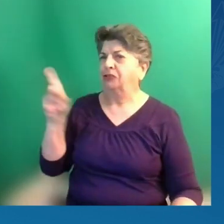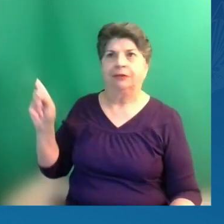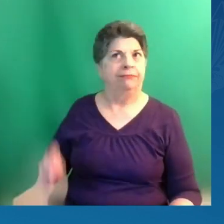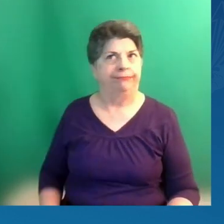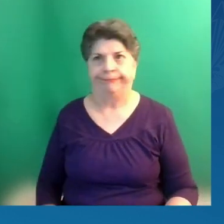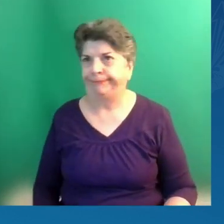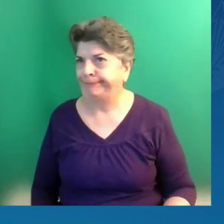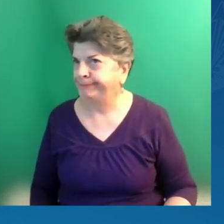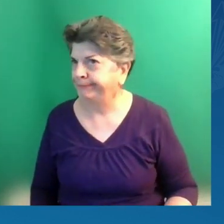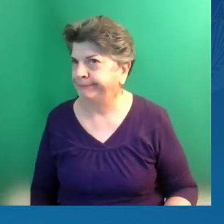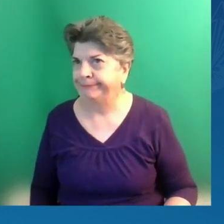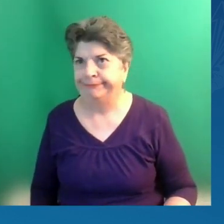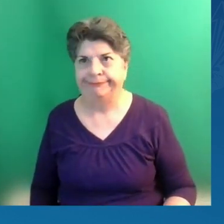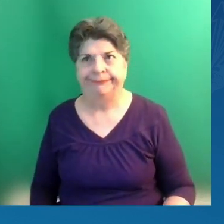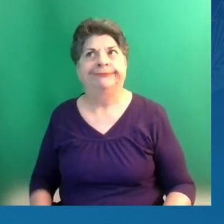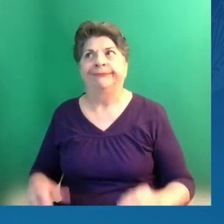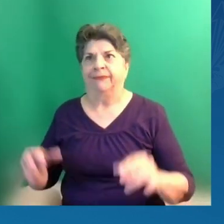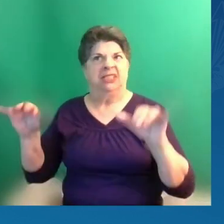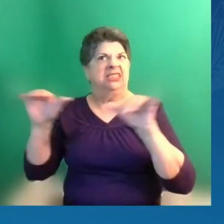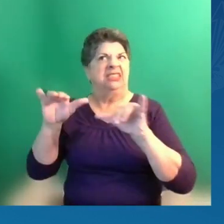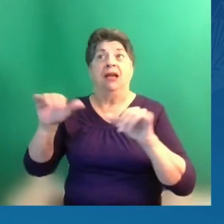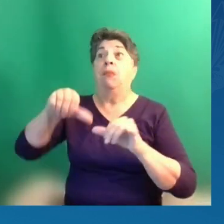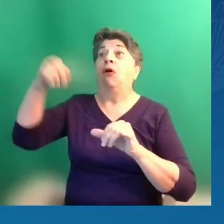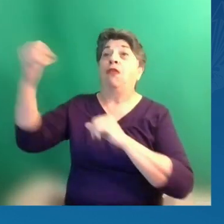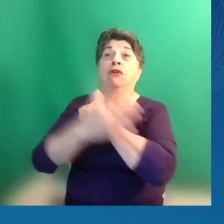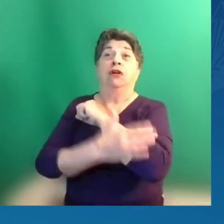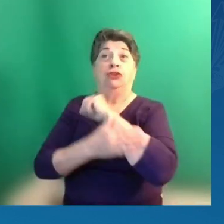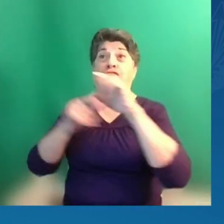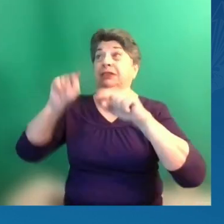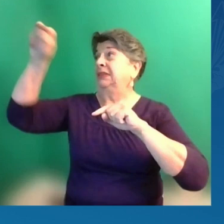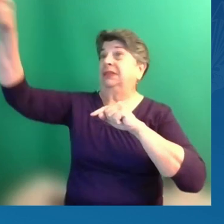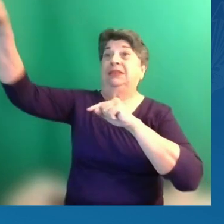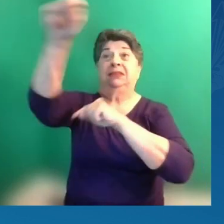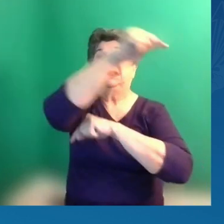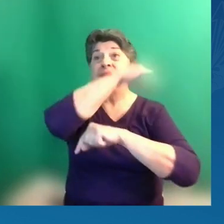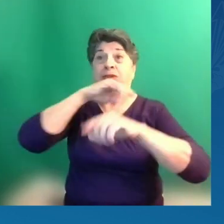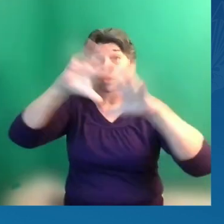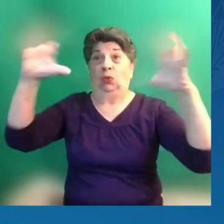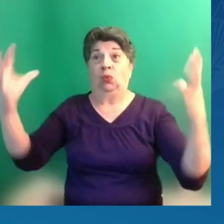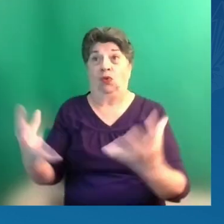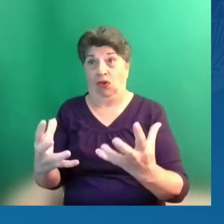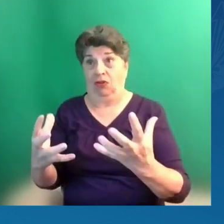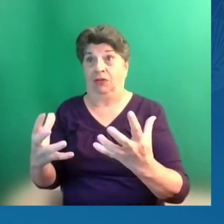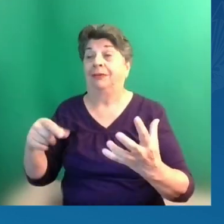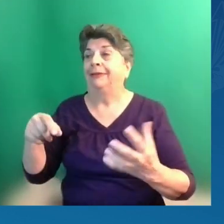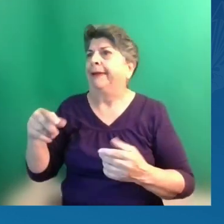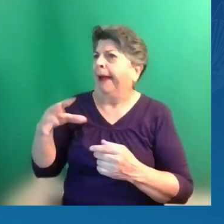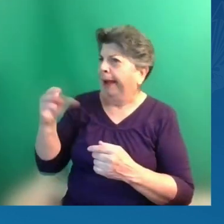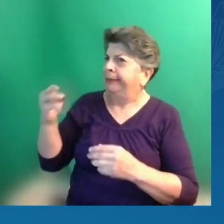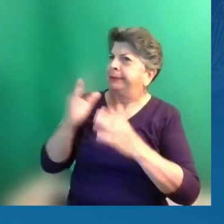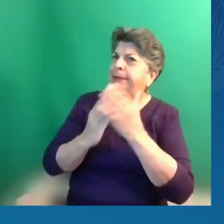As our planet warms and weather patterns change, extreme drought is becoming increasingly common.